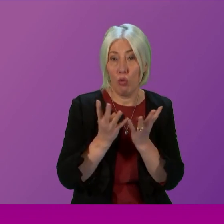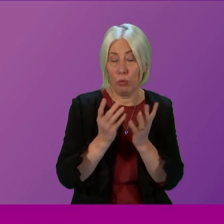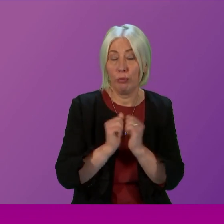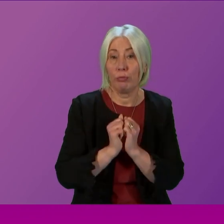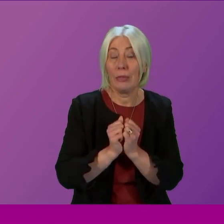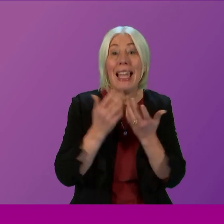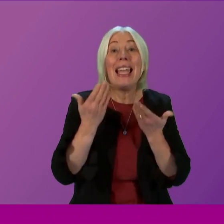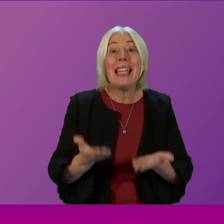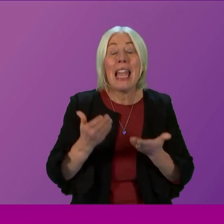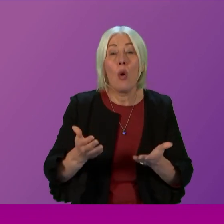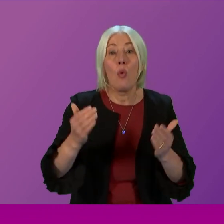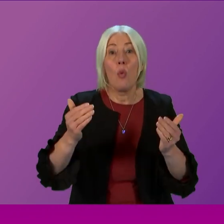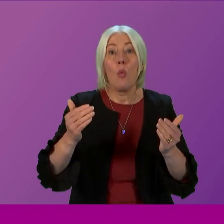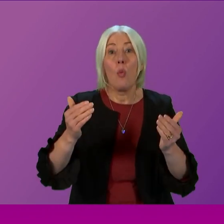On a point of order, Presiding Officer. Edward Mountain rose— Edward Mountain has a point of order.